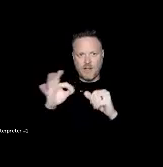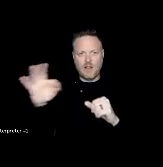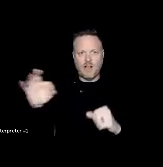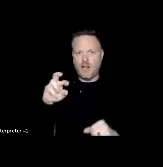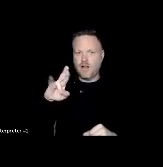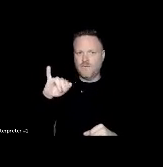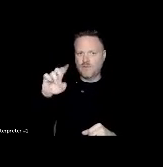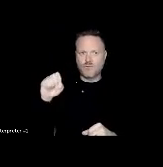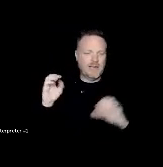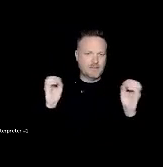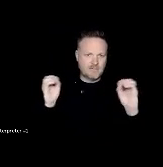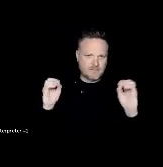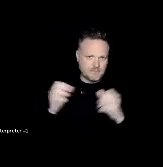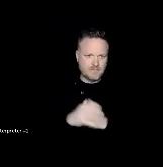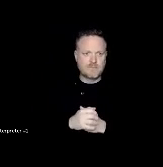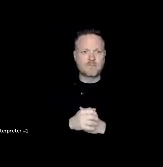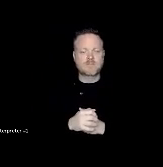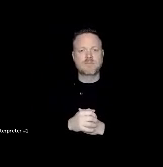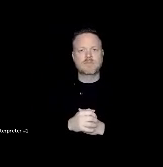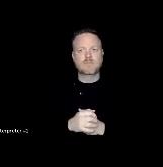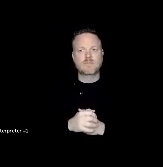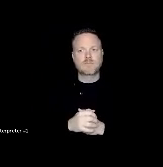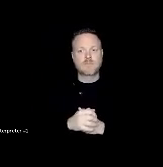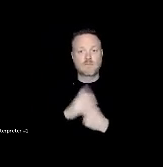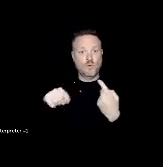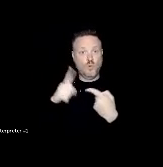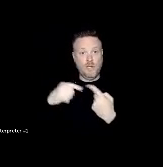not that big of a deal. While we were there, they said because